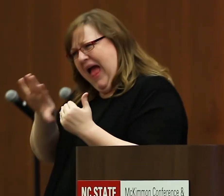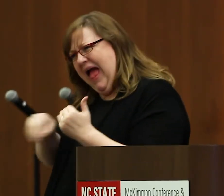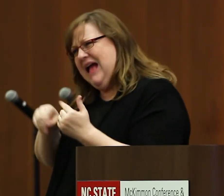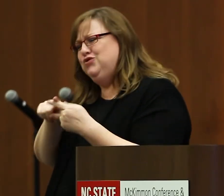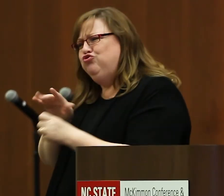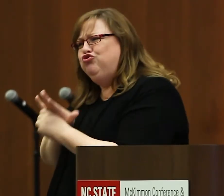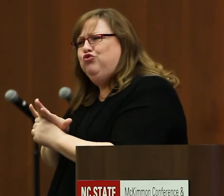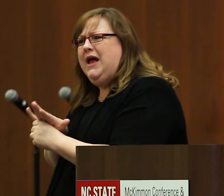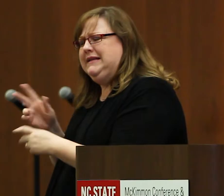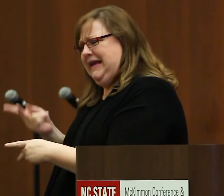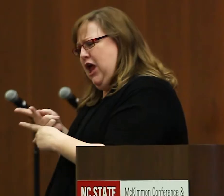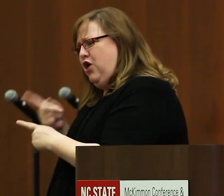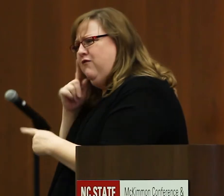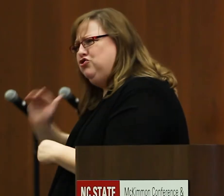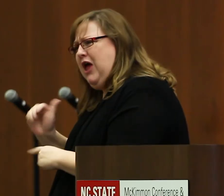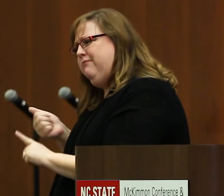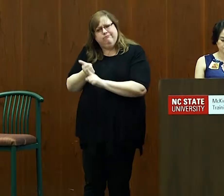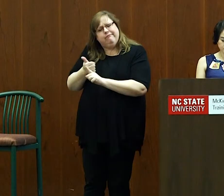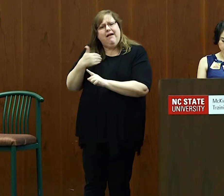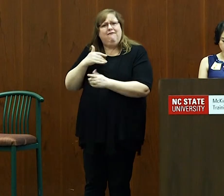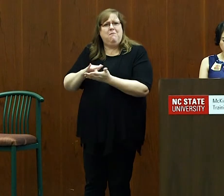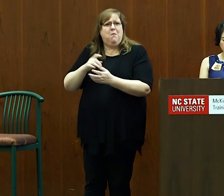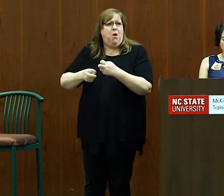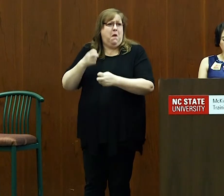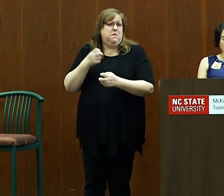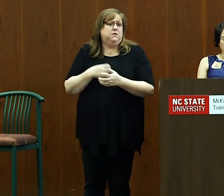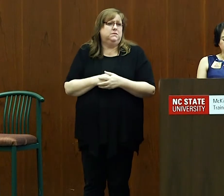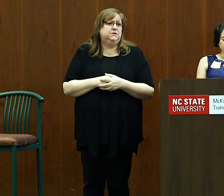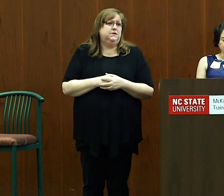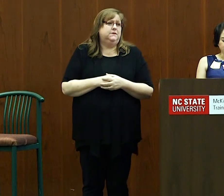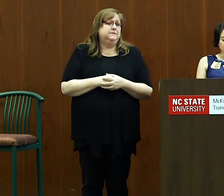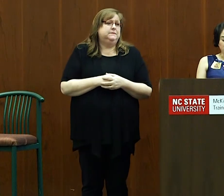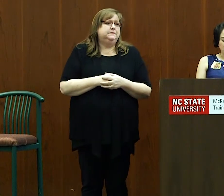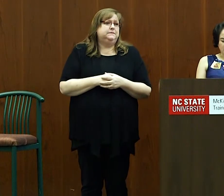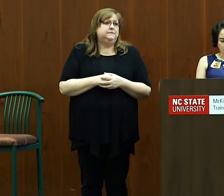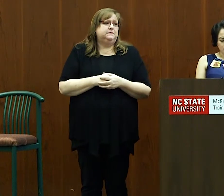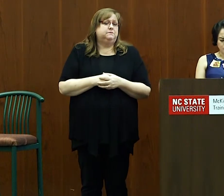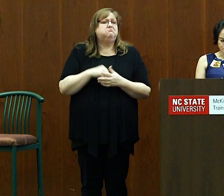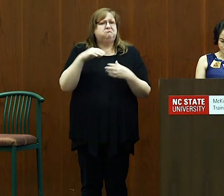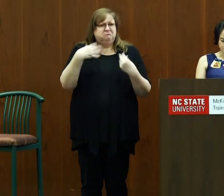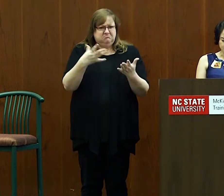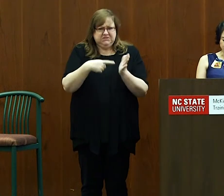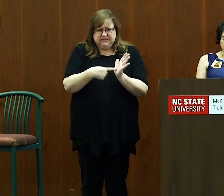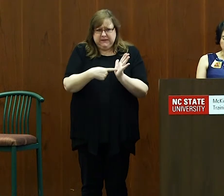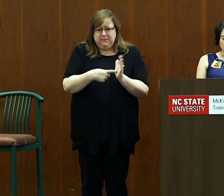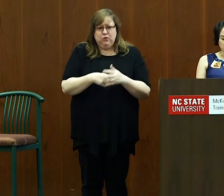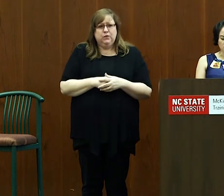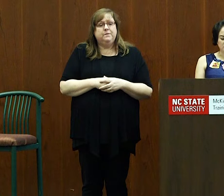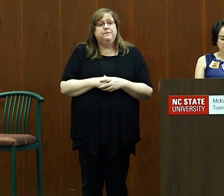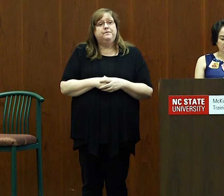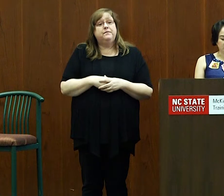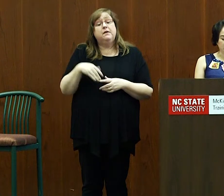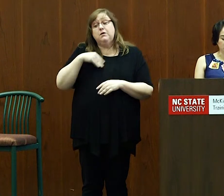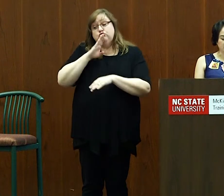a child with medical problems. For example, my daughter recently needed a